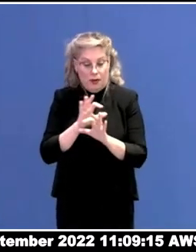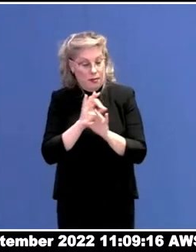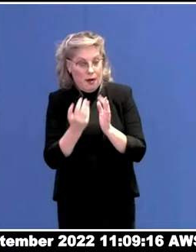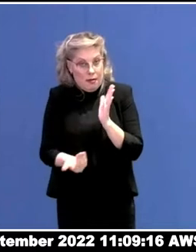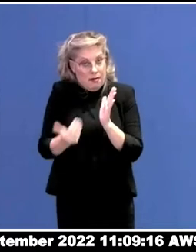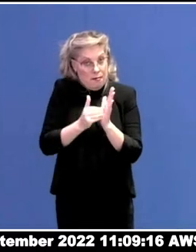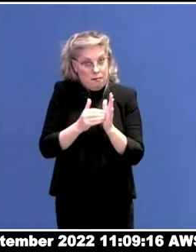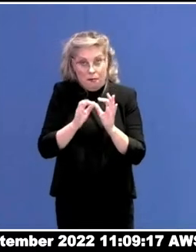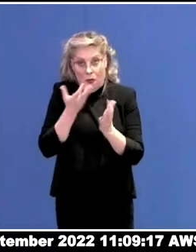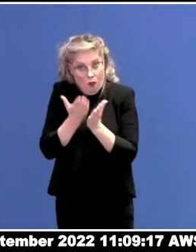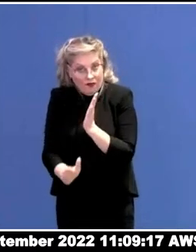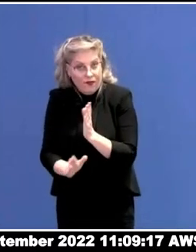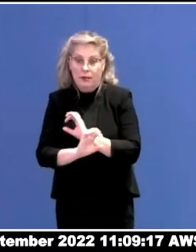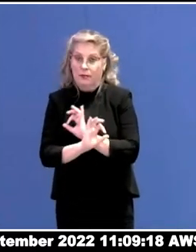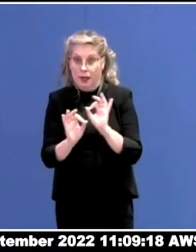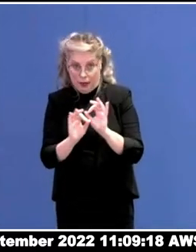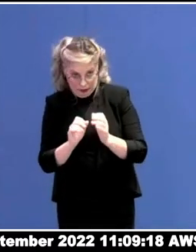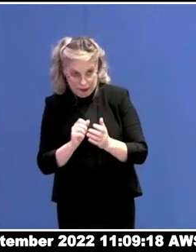the truth? MS KRAKOUER: Yes.